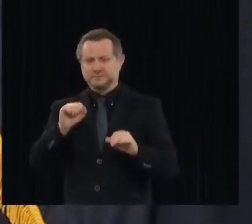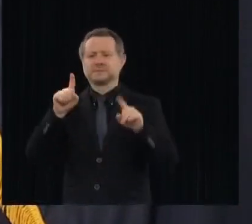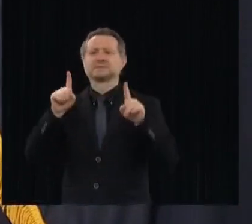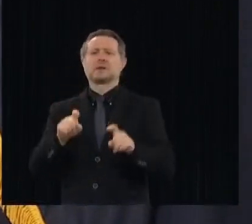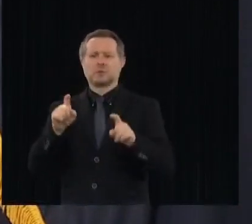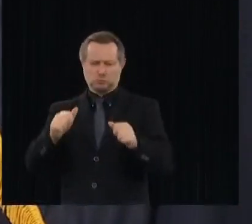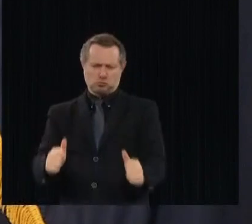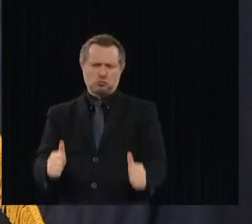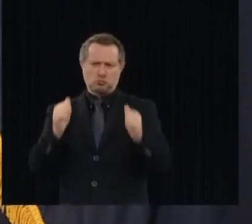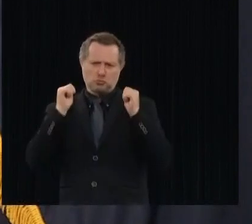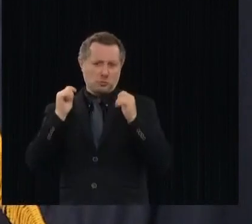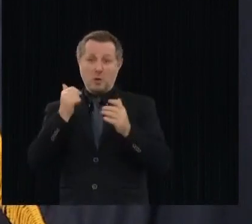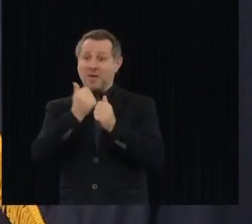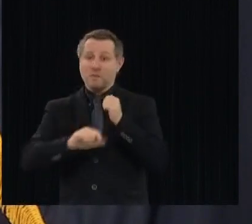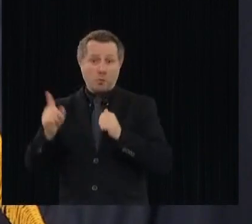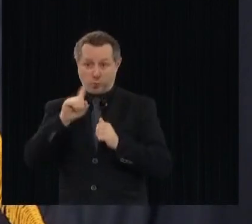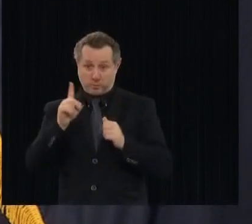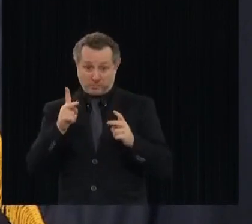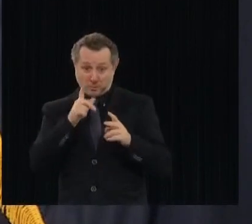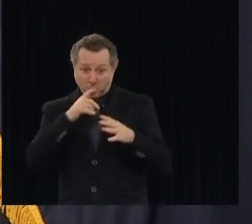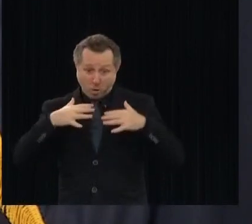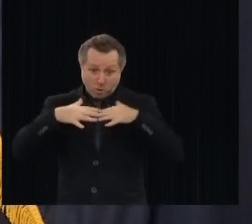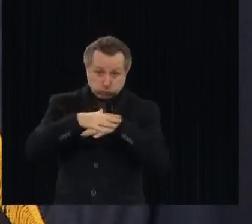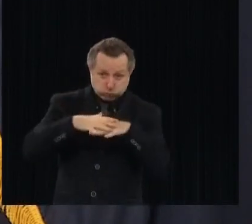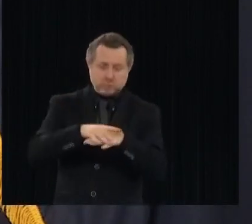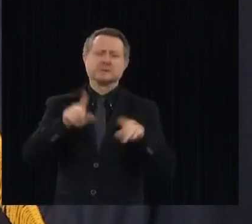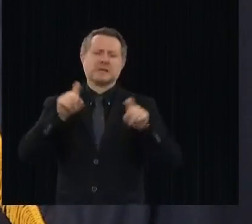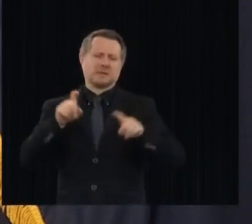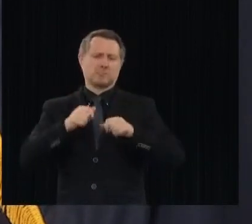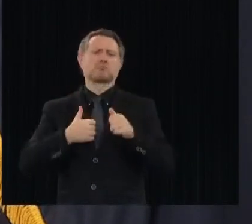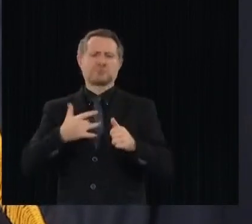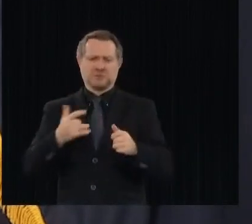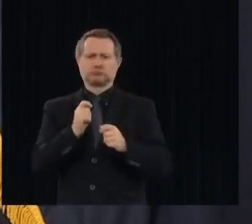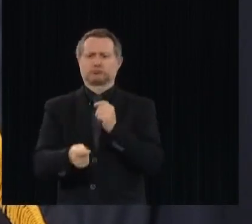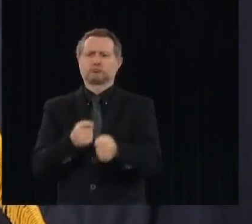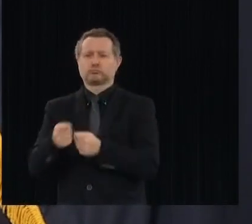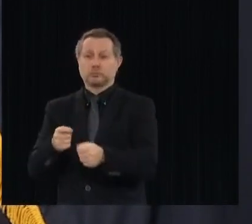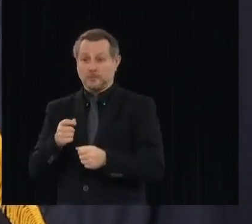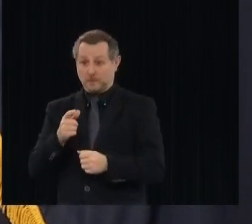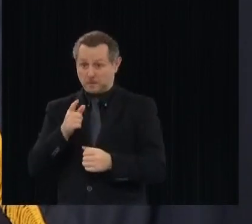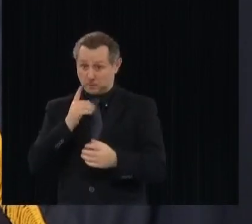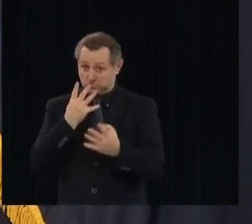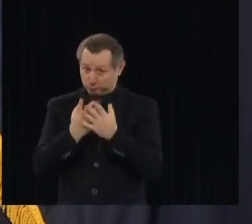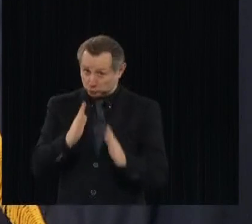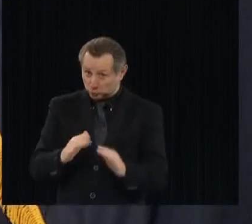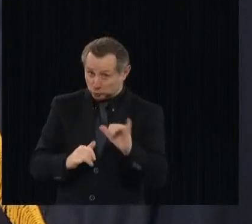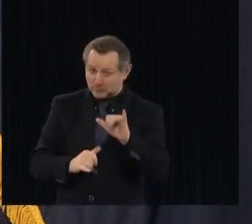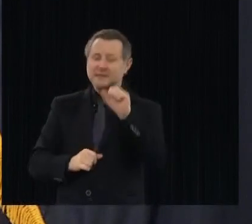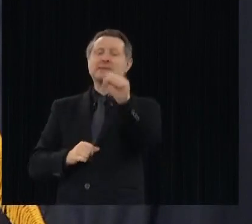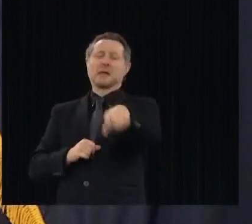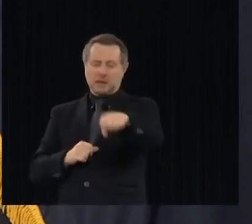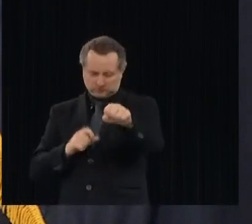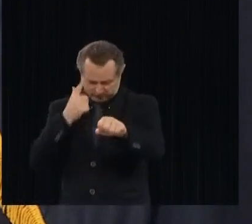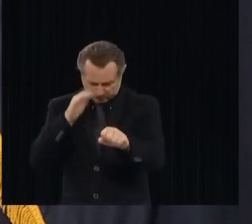CAN YOU DESCRIBE WHETHER THERE IS A WIDESPREAD TEST TO DO?